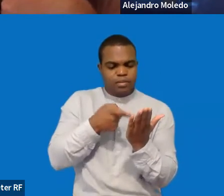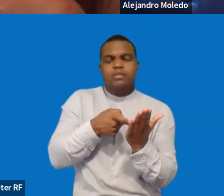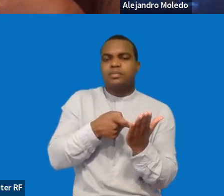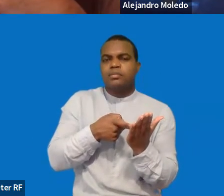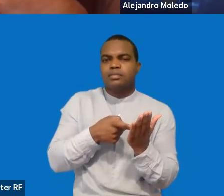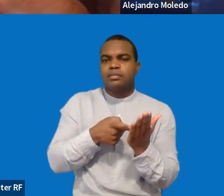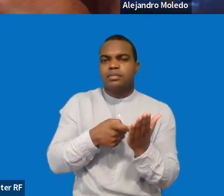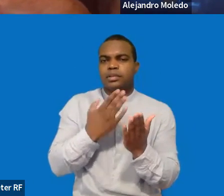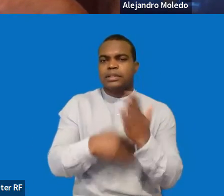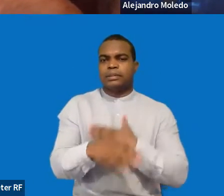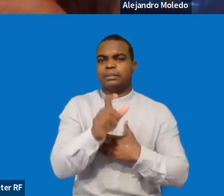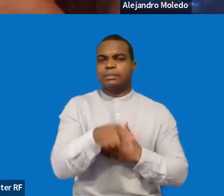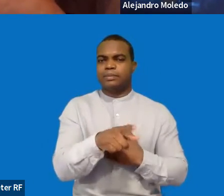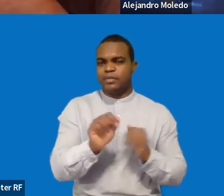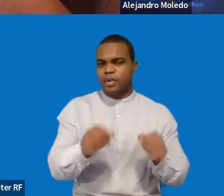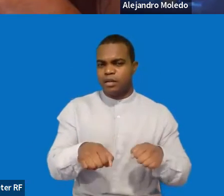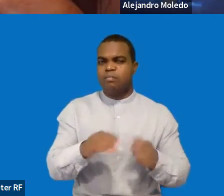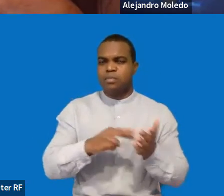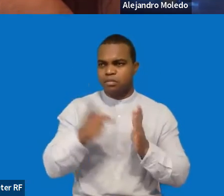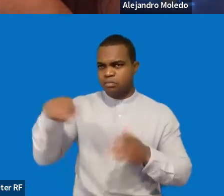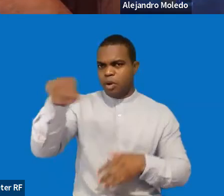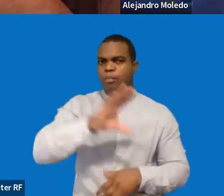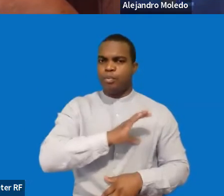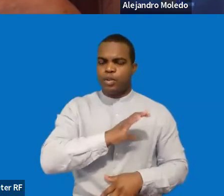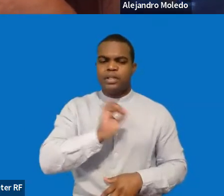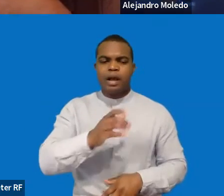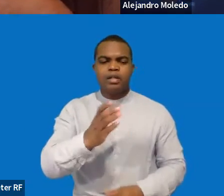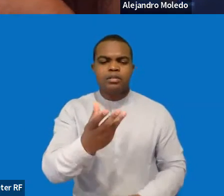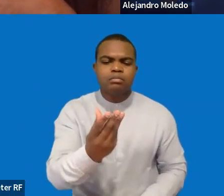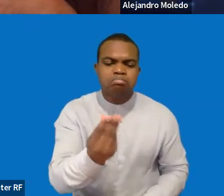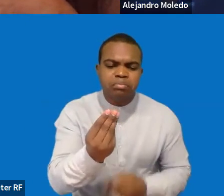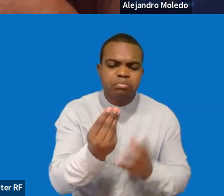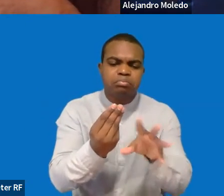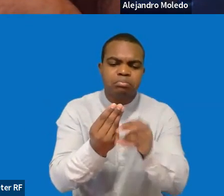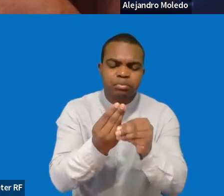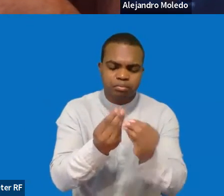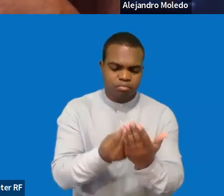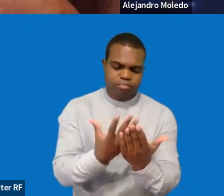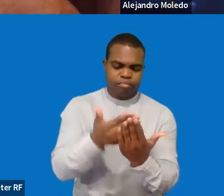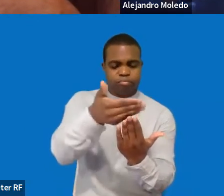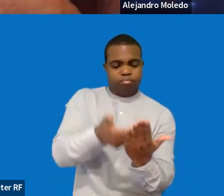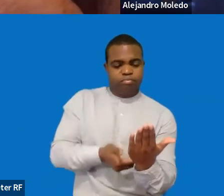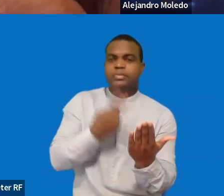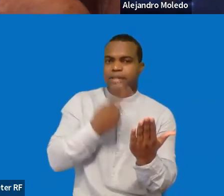But we don't know the exact details, and again, it will depend on what national authorities will decide.